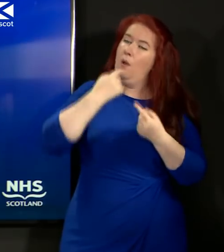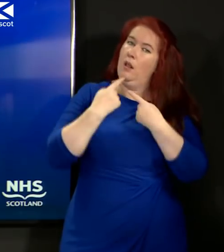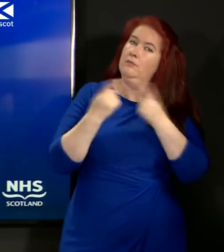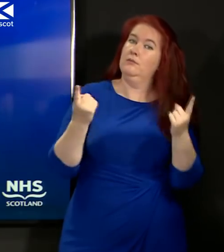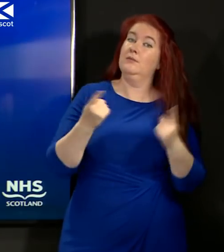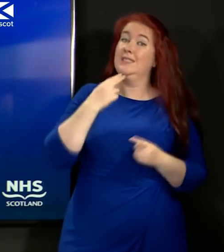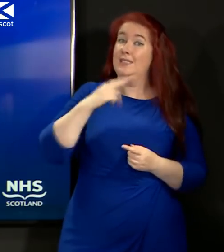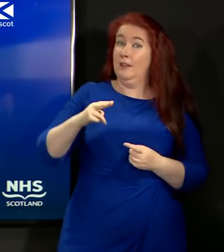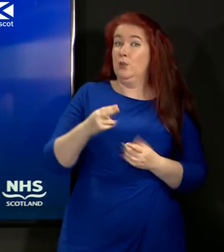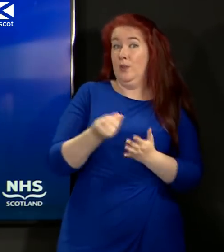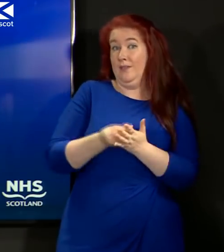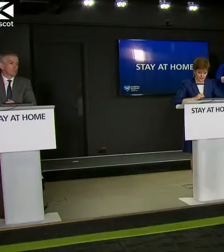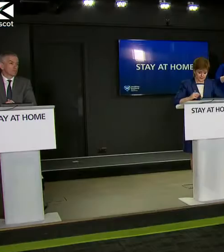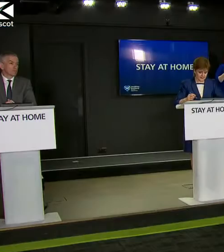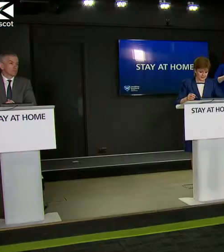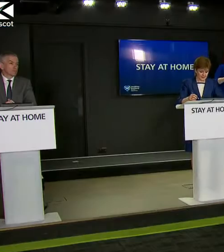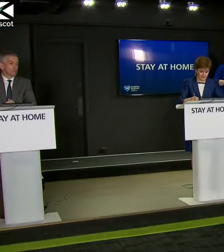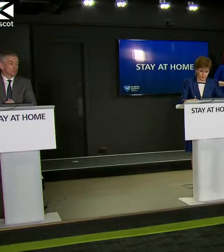Michael Blackley from The Daily Mail.